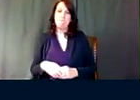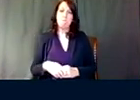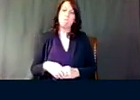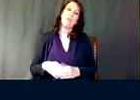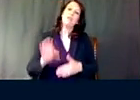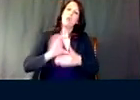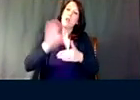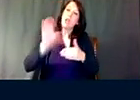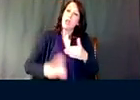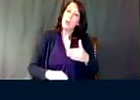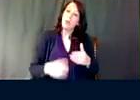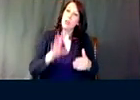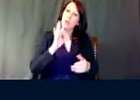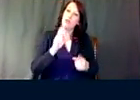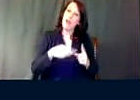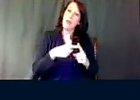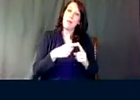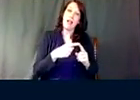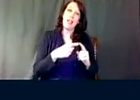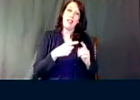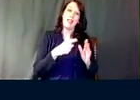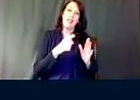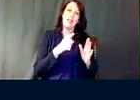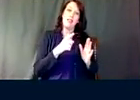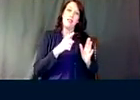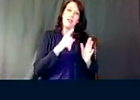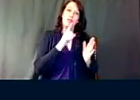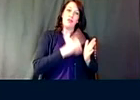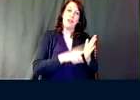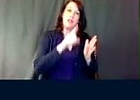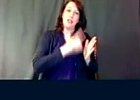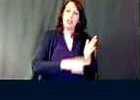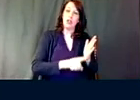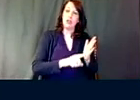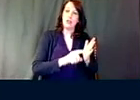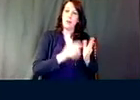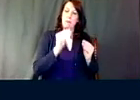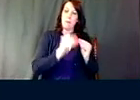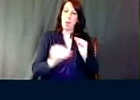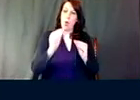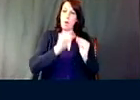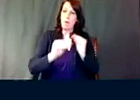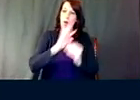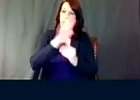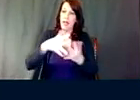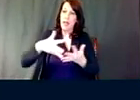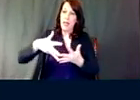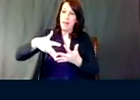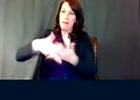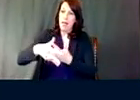THIS WORK. IN CONCLUSION, RESEARCH, NEXT SLIDE, LAST SLIDE, RESEARCH IS MORE AND MORE EMBEDDED WITH